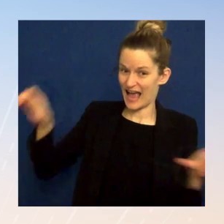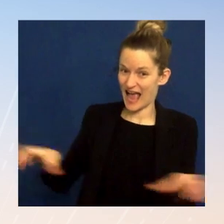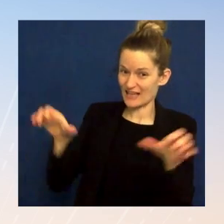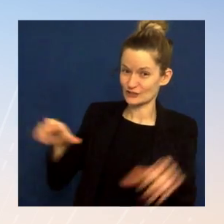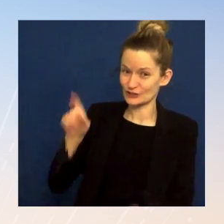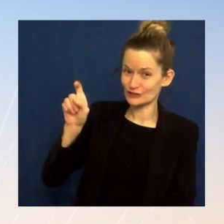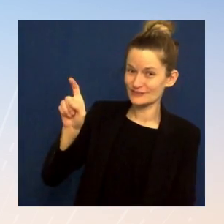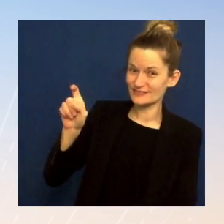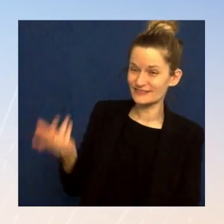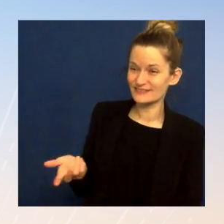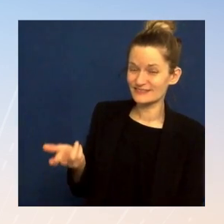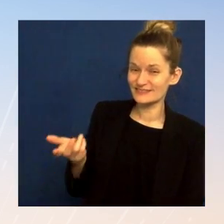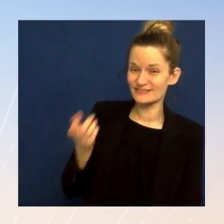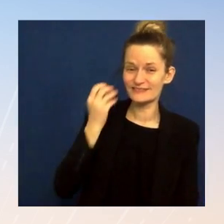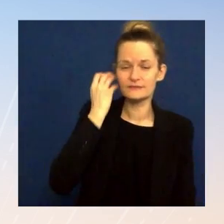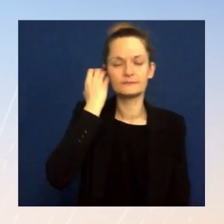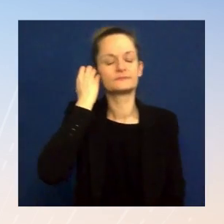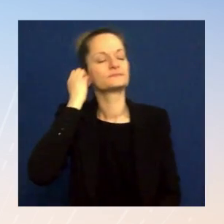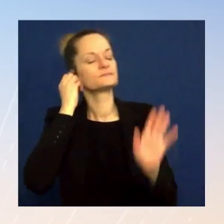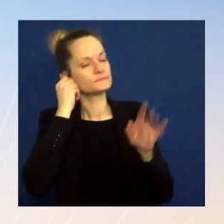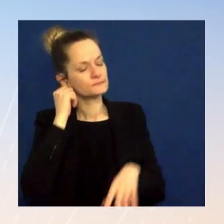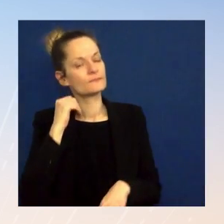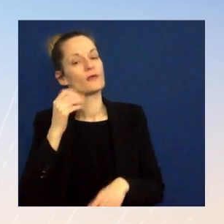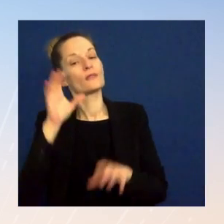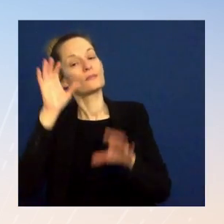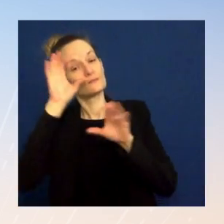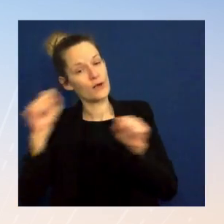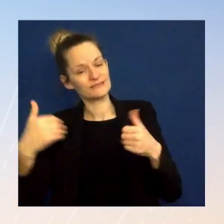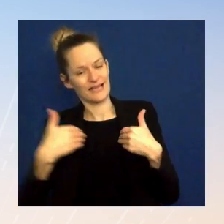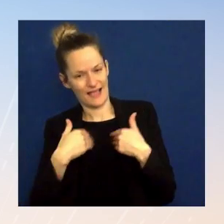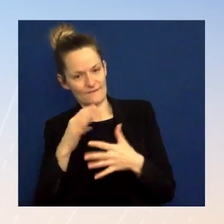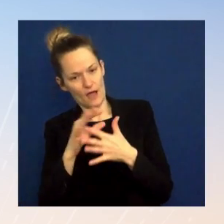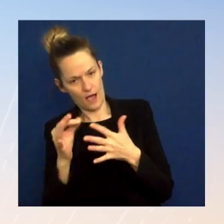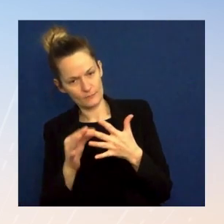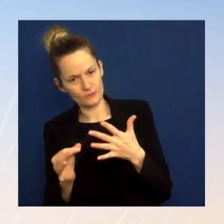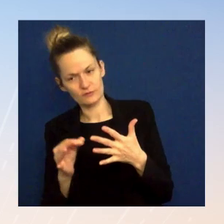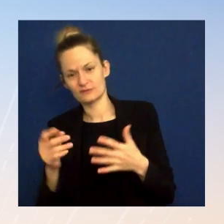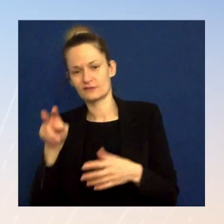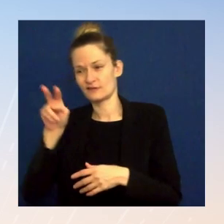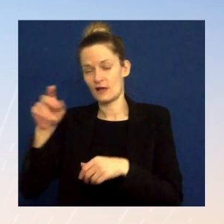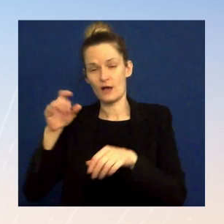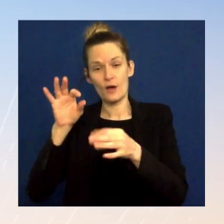of any increased costs on the American public. There are a range of factors here, which we could delve into.